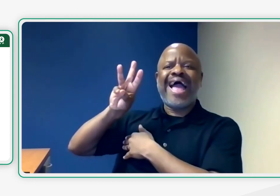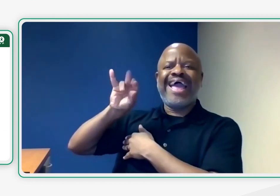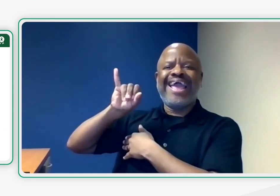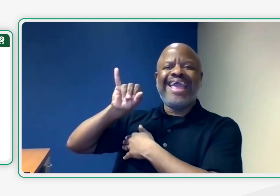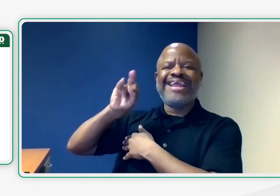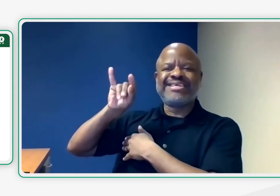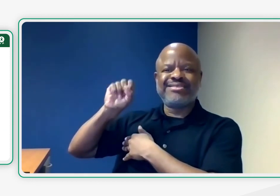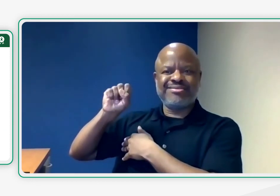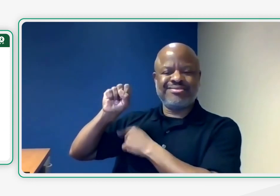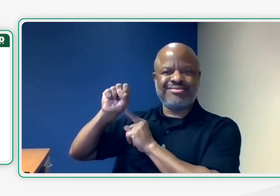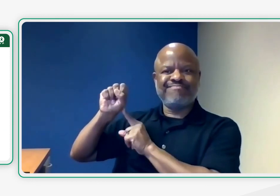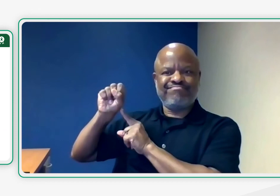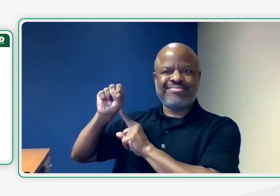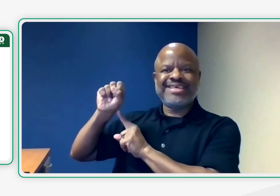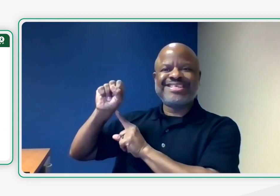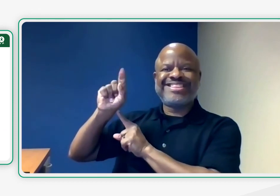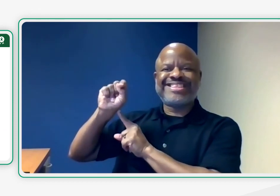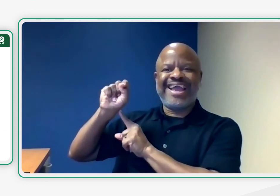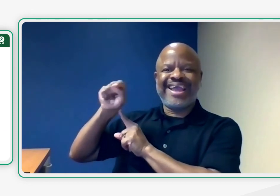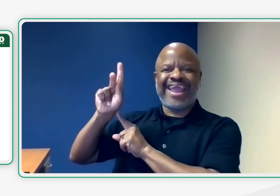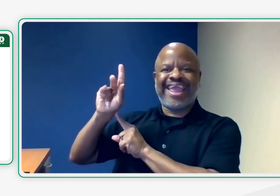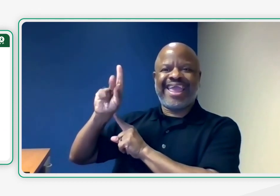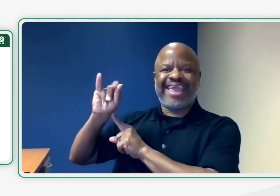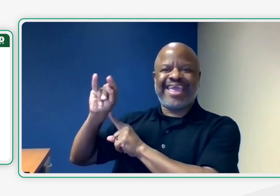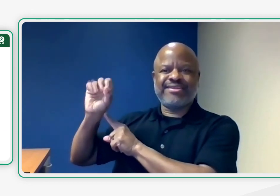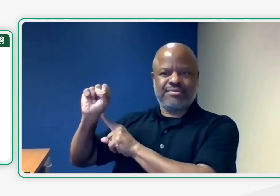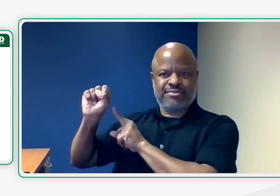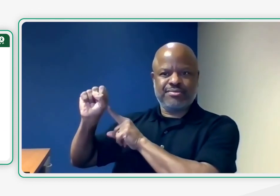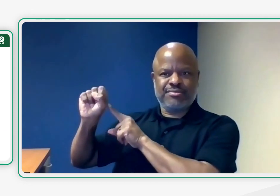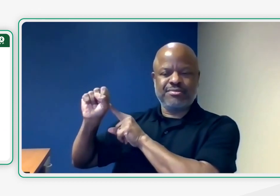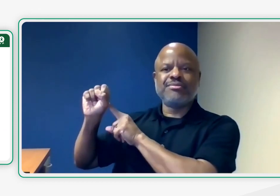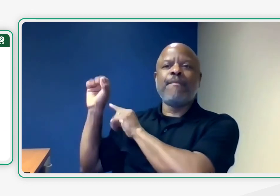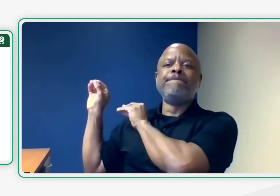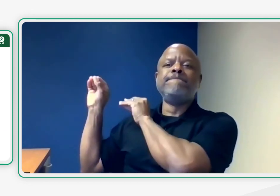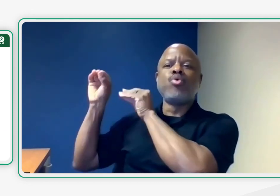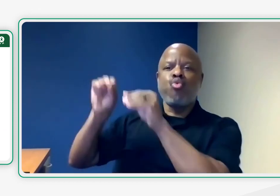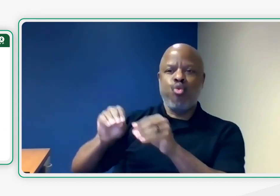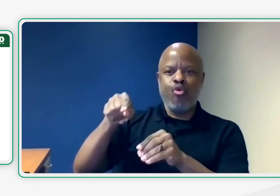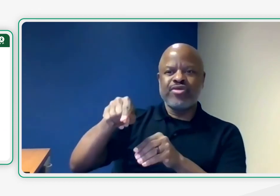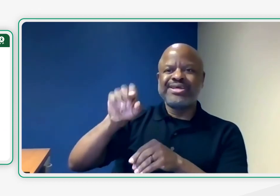My parents were born in another country in the West Indies, St. Kitts.